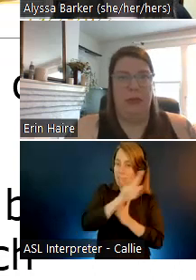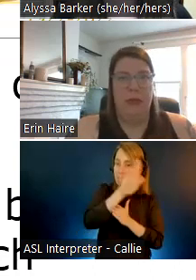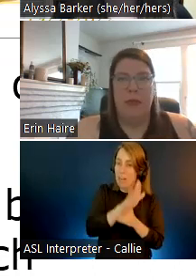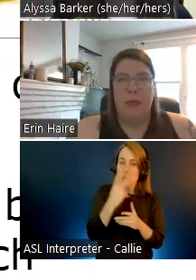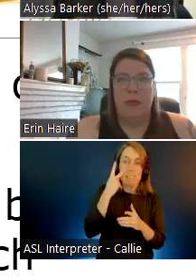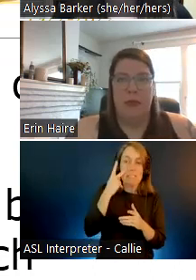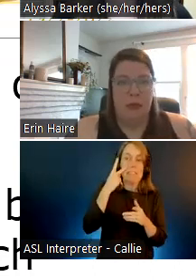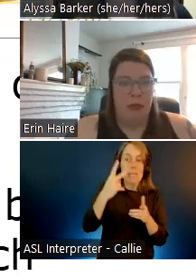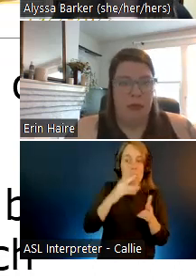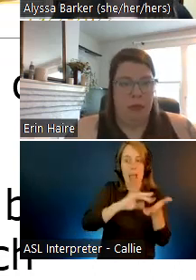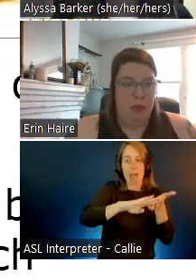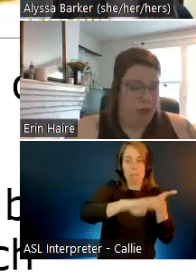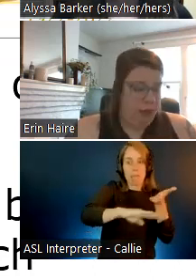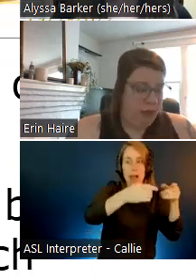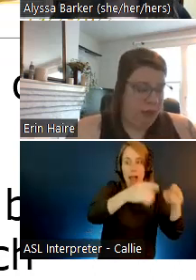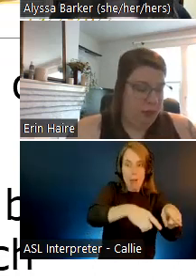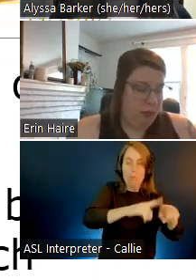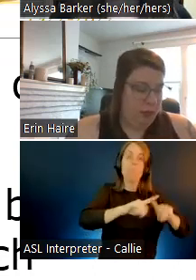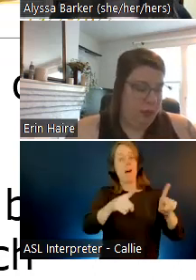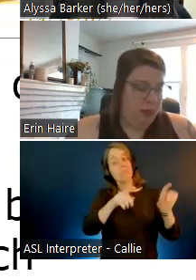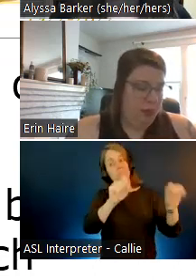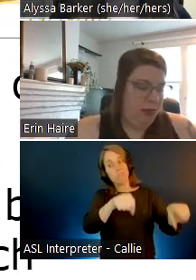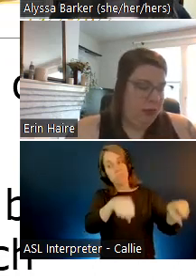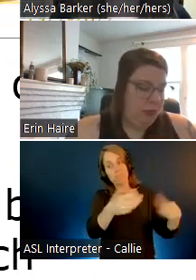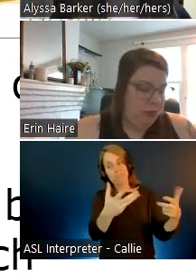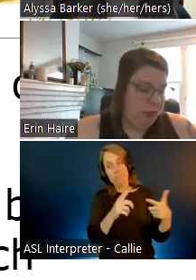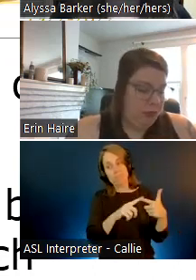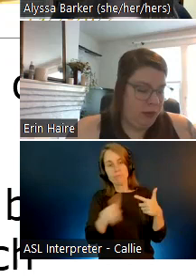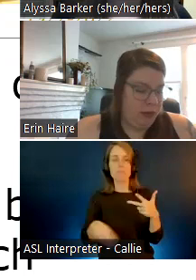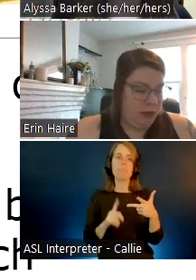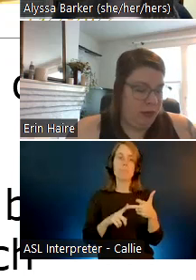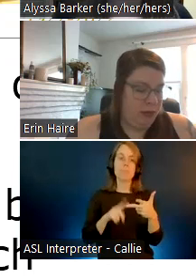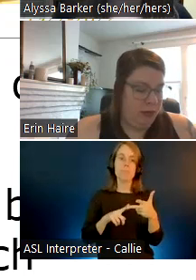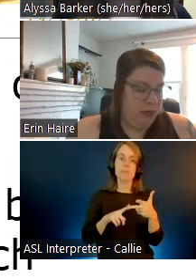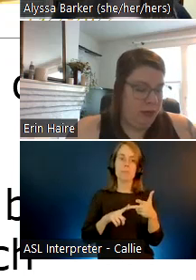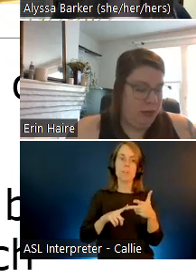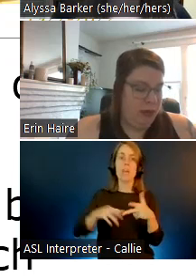religious organizations as long as it is not a property being used for commercial purposes